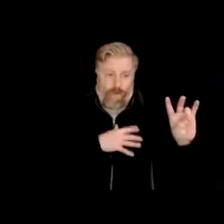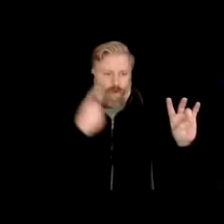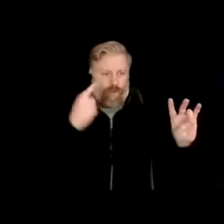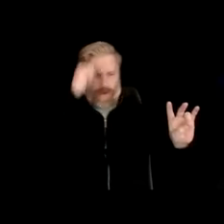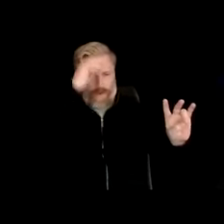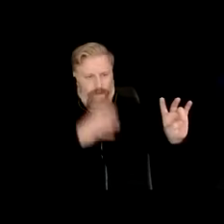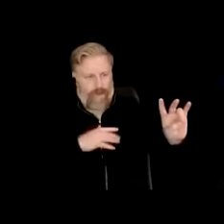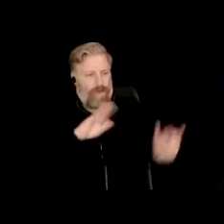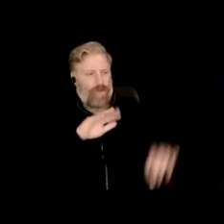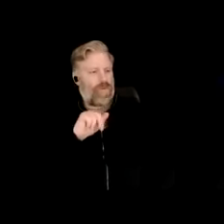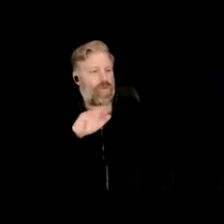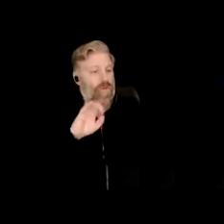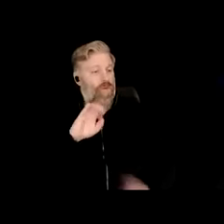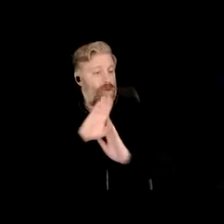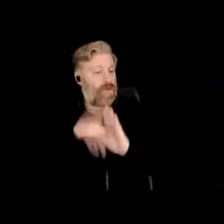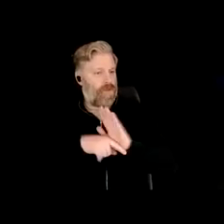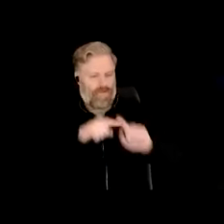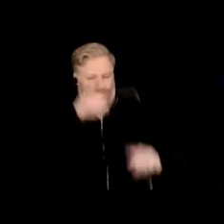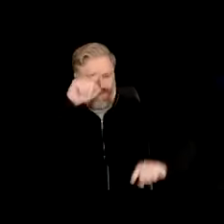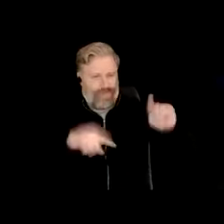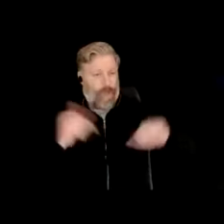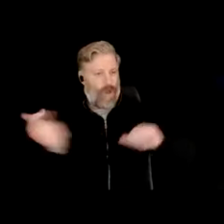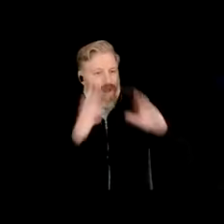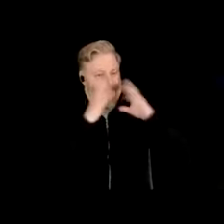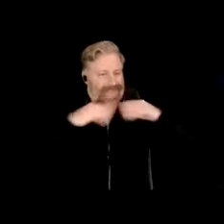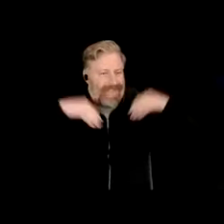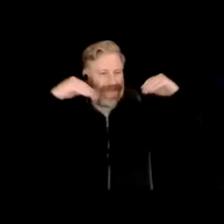all smiling. The first row is program directors